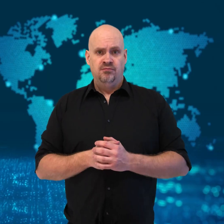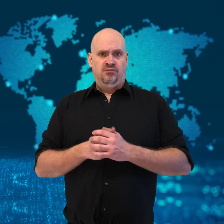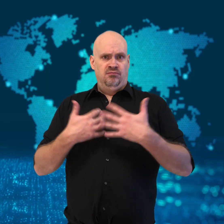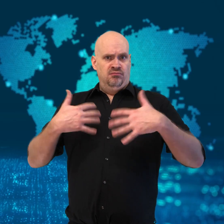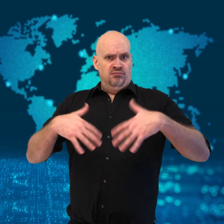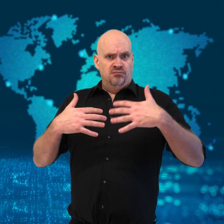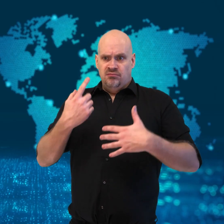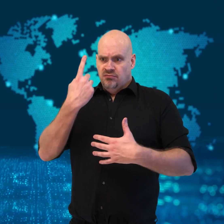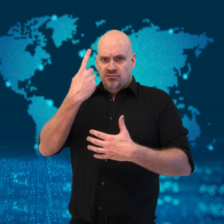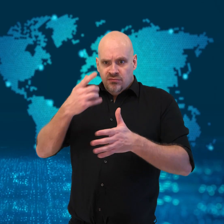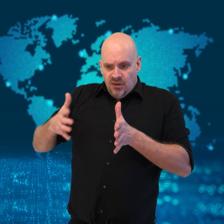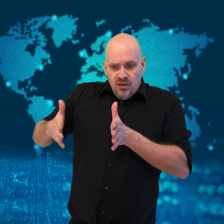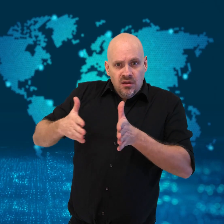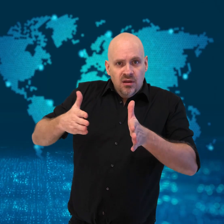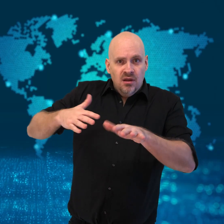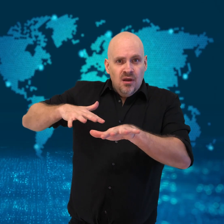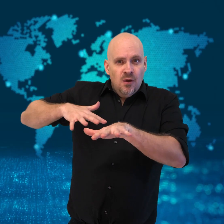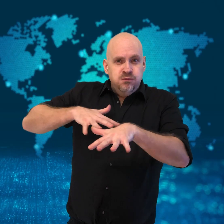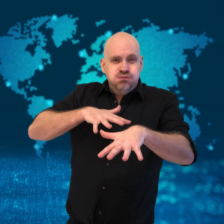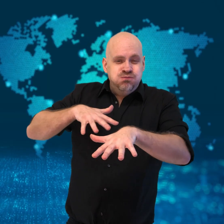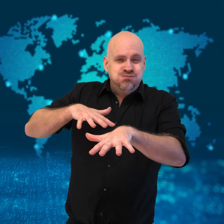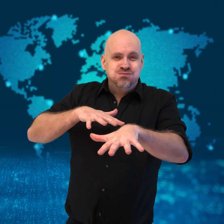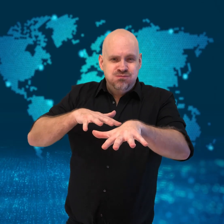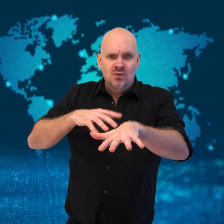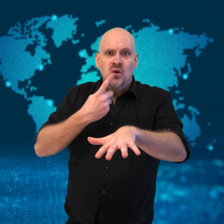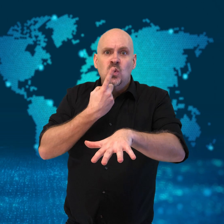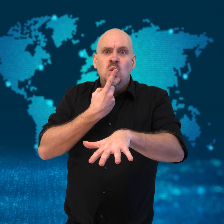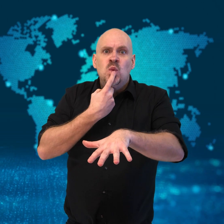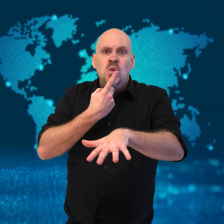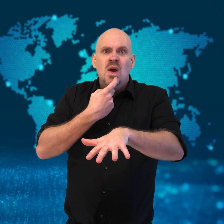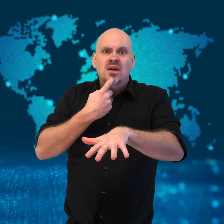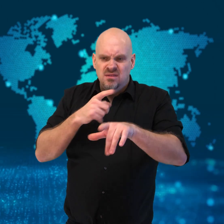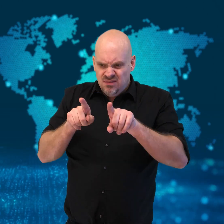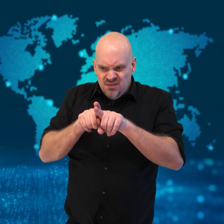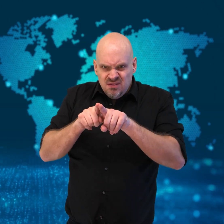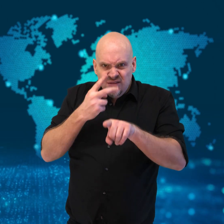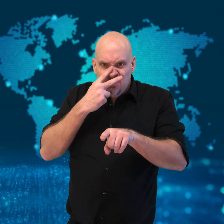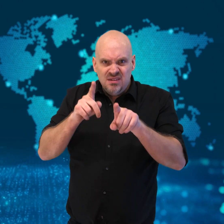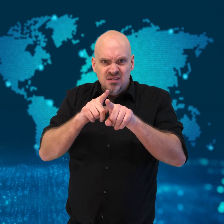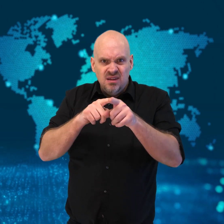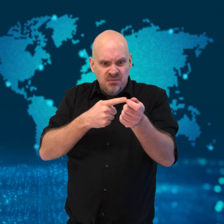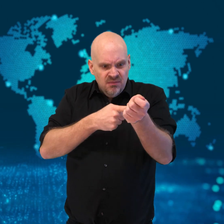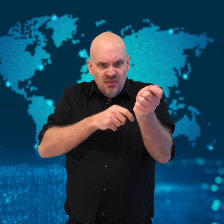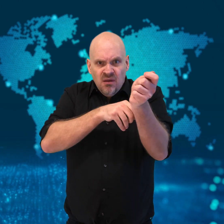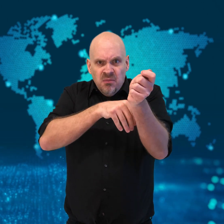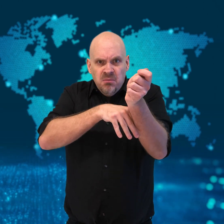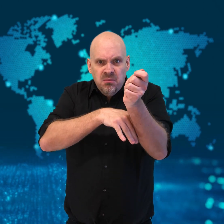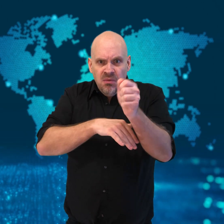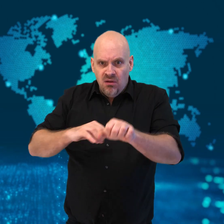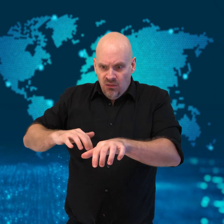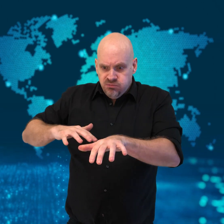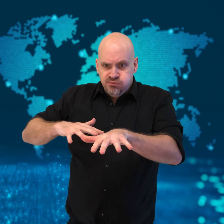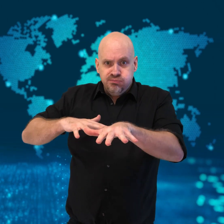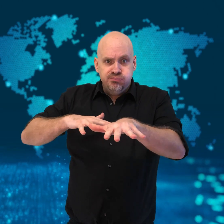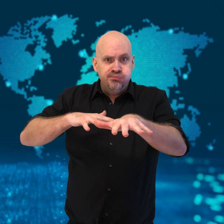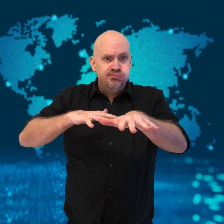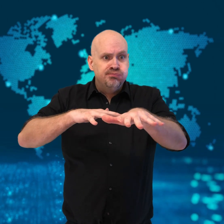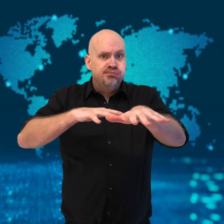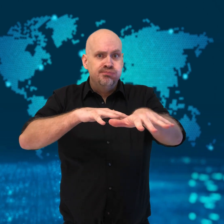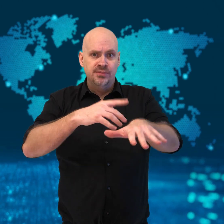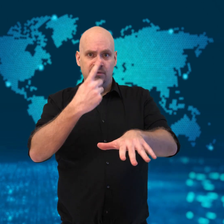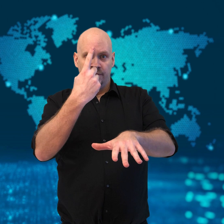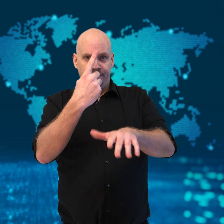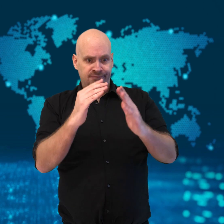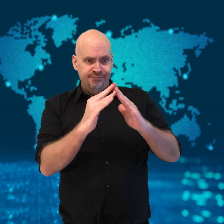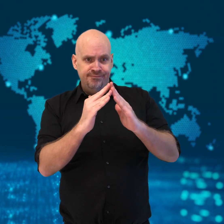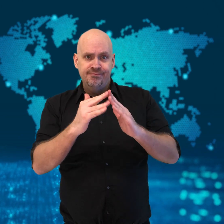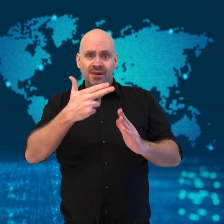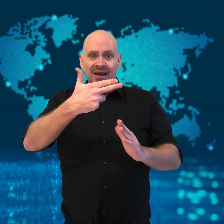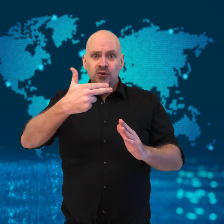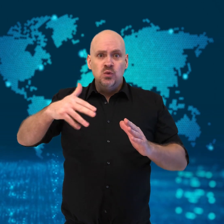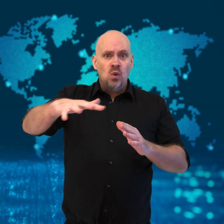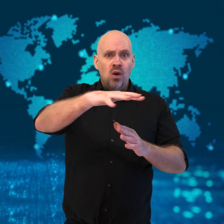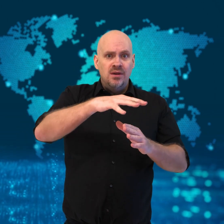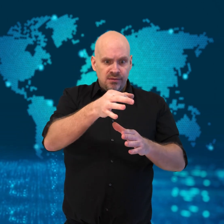[Gavin]: An unusual, blood-red river flooded an Indonesian village.